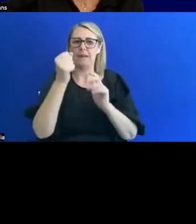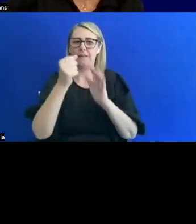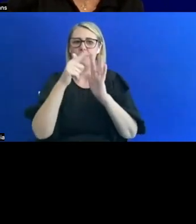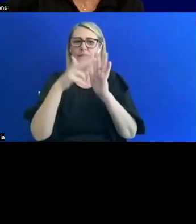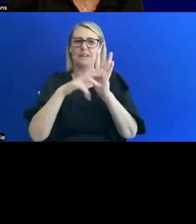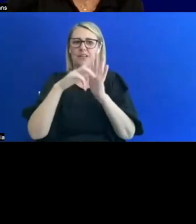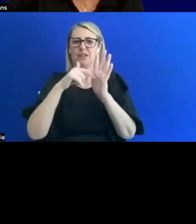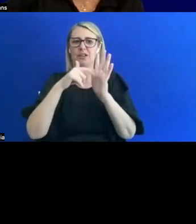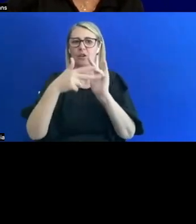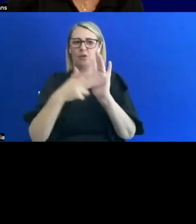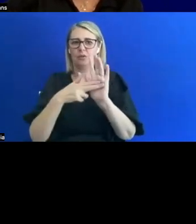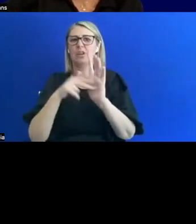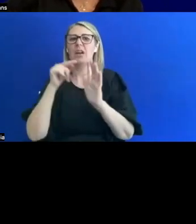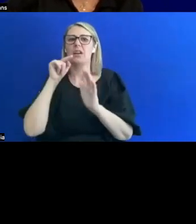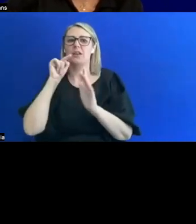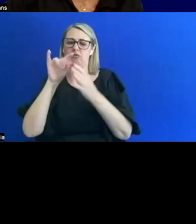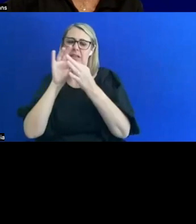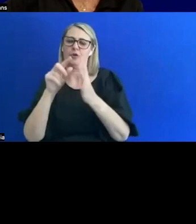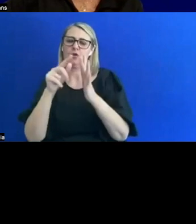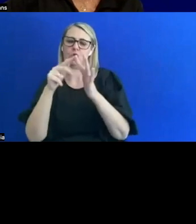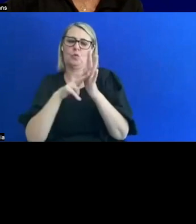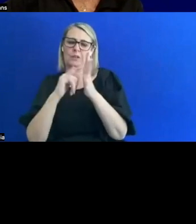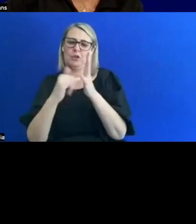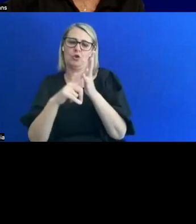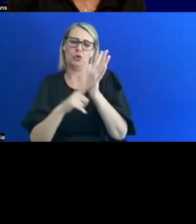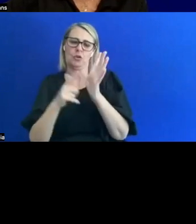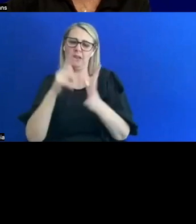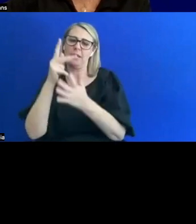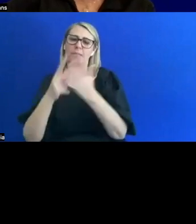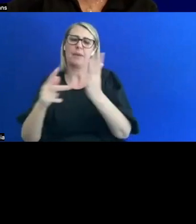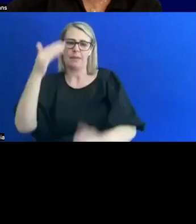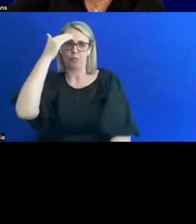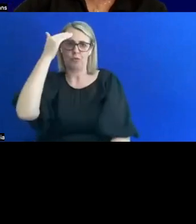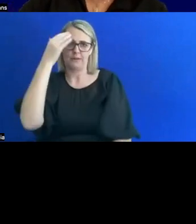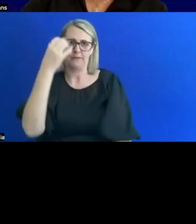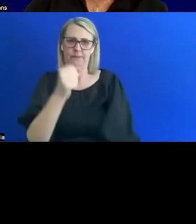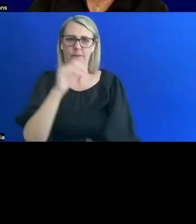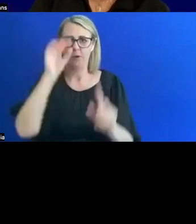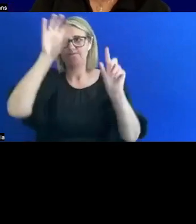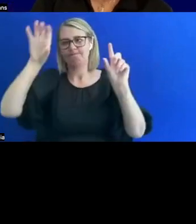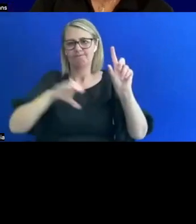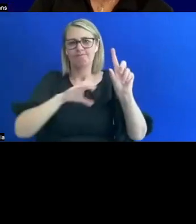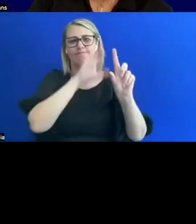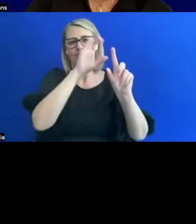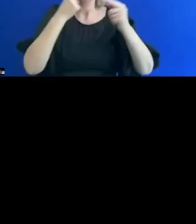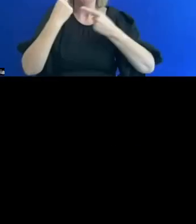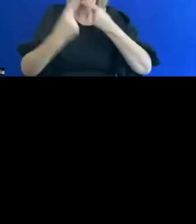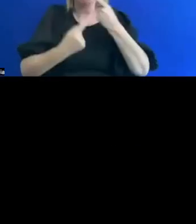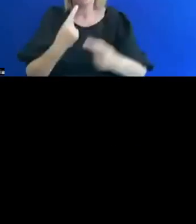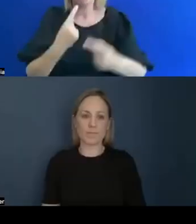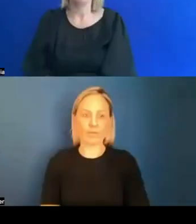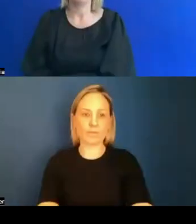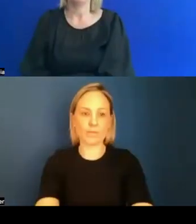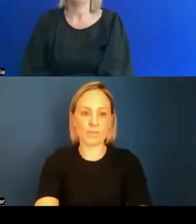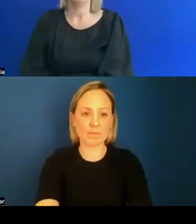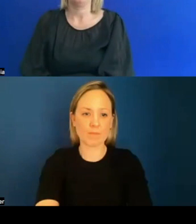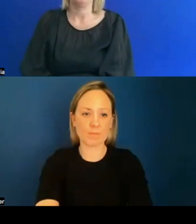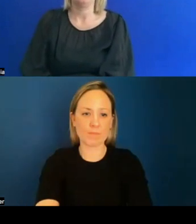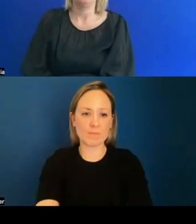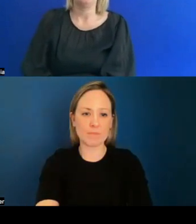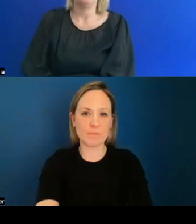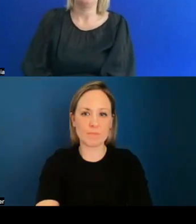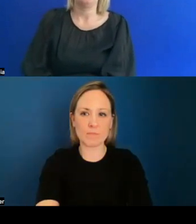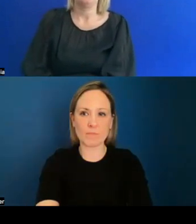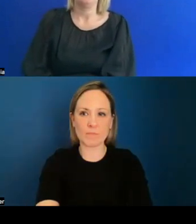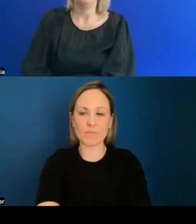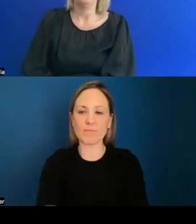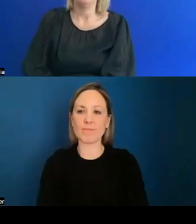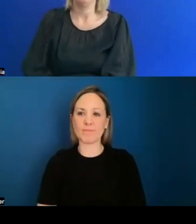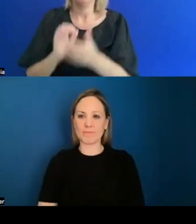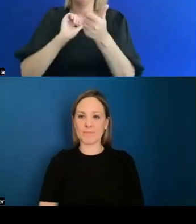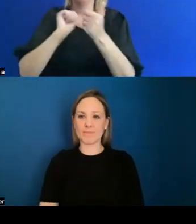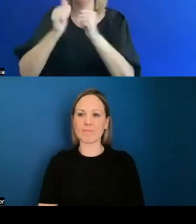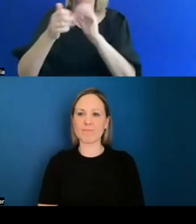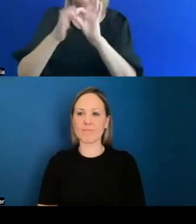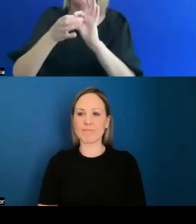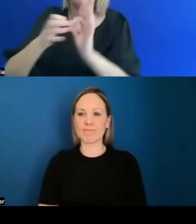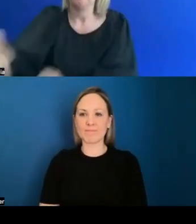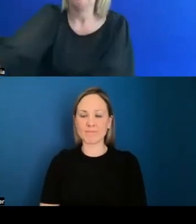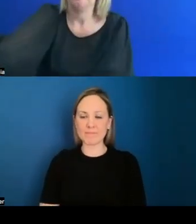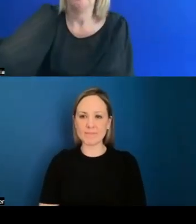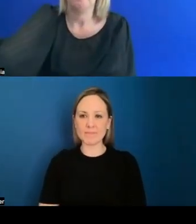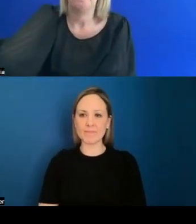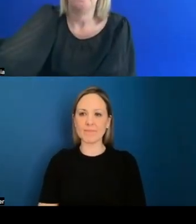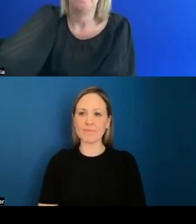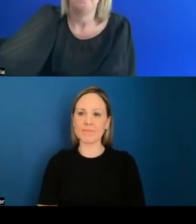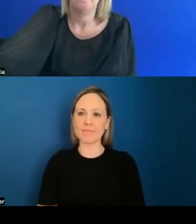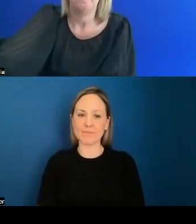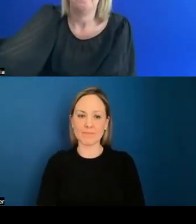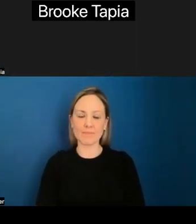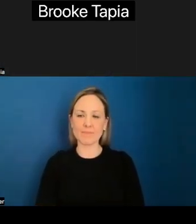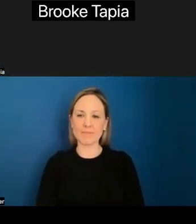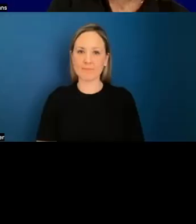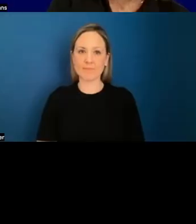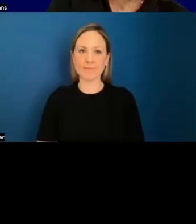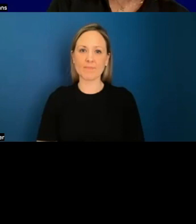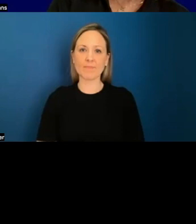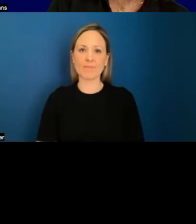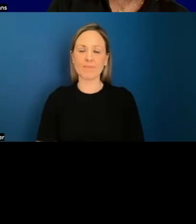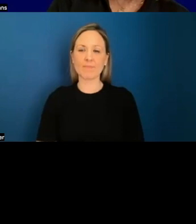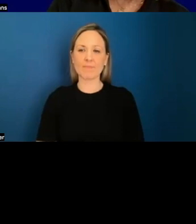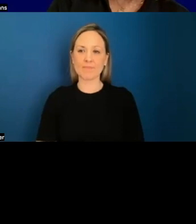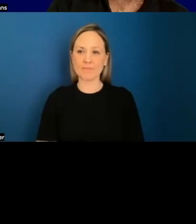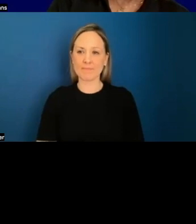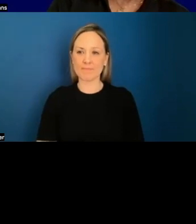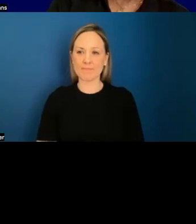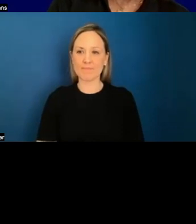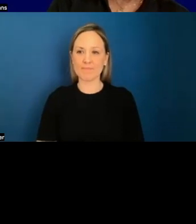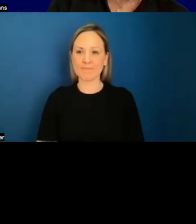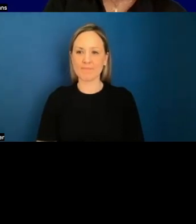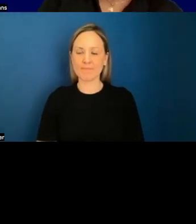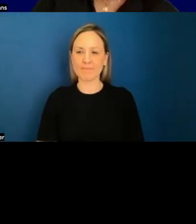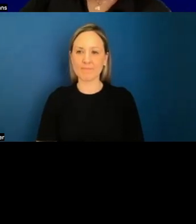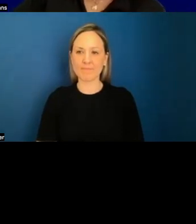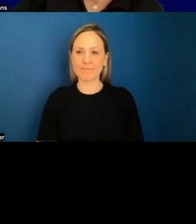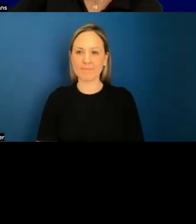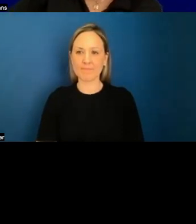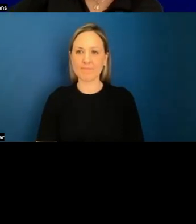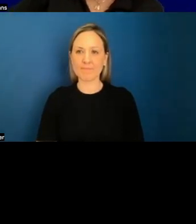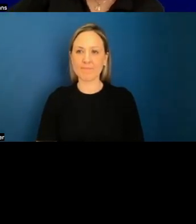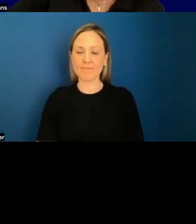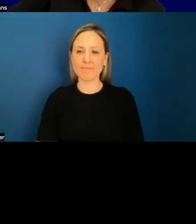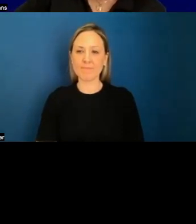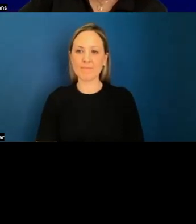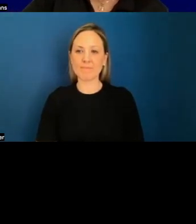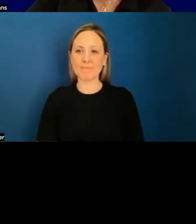which is a part of the centre of the brain.